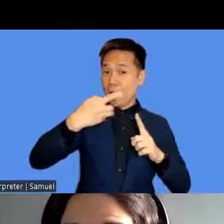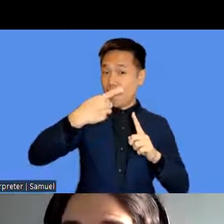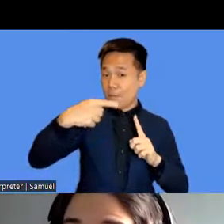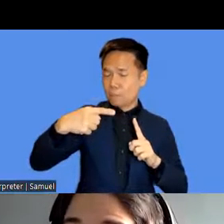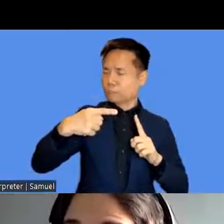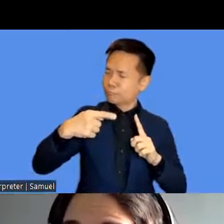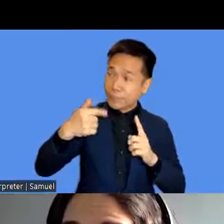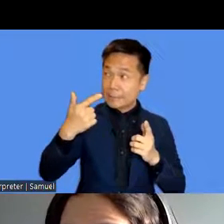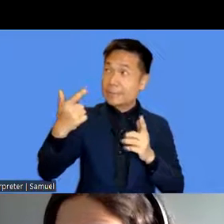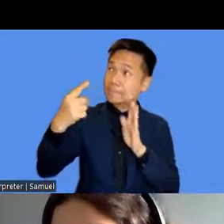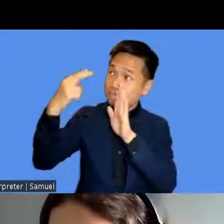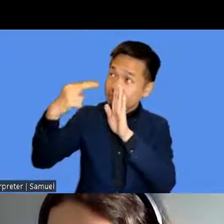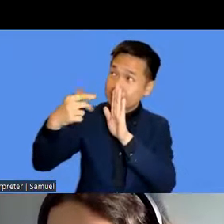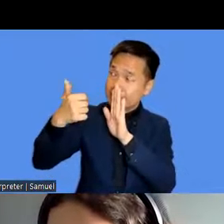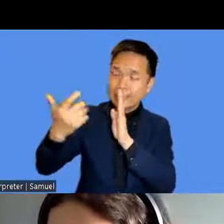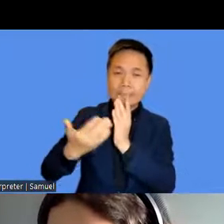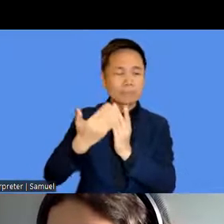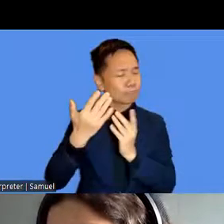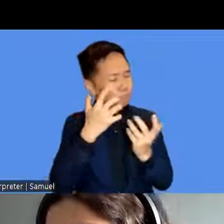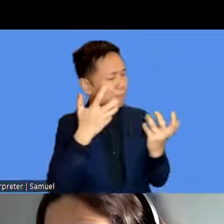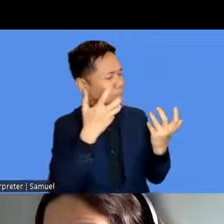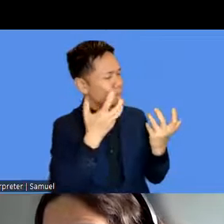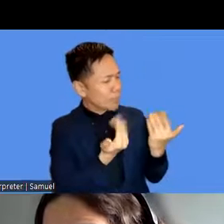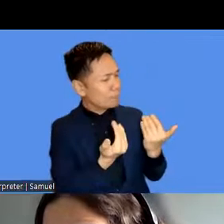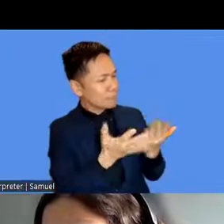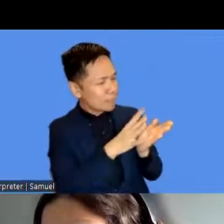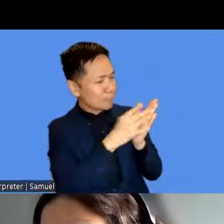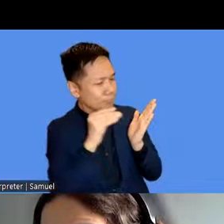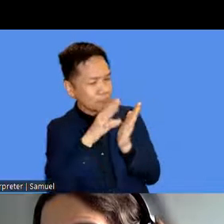Developing guidelines of what data stakeholders need for their advocacy.